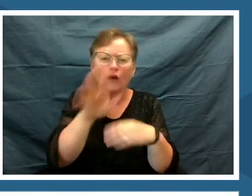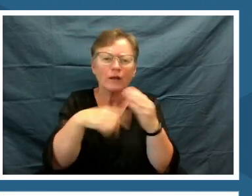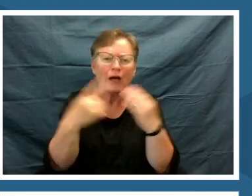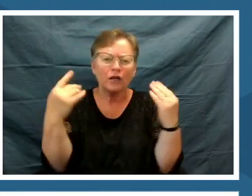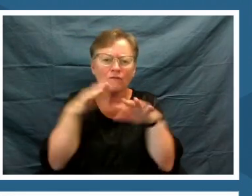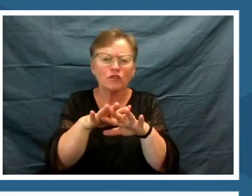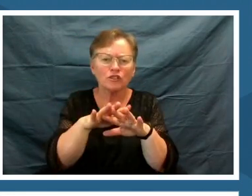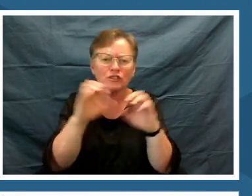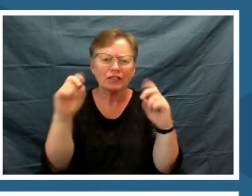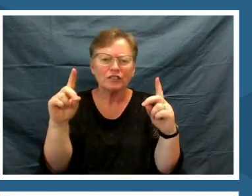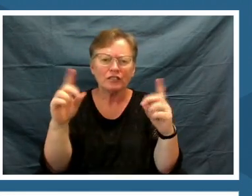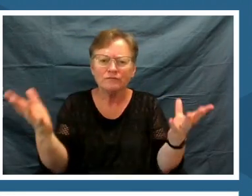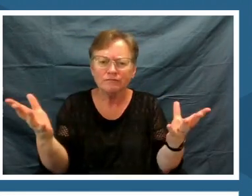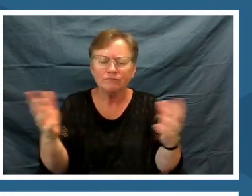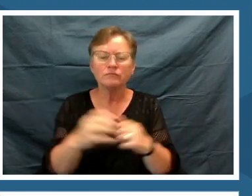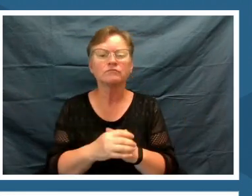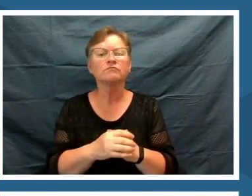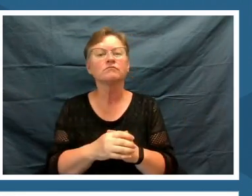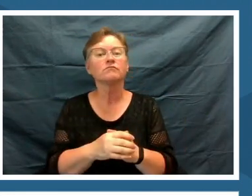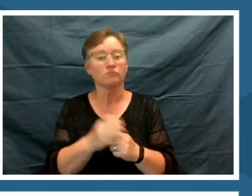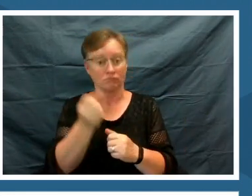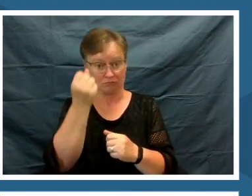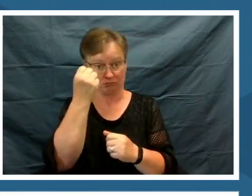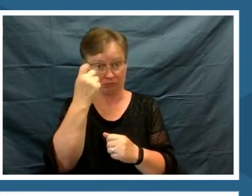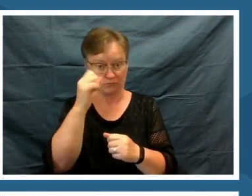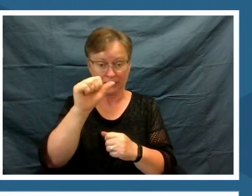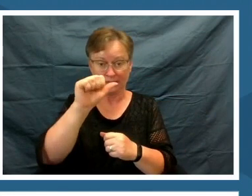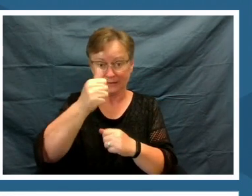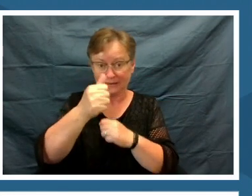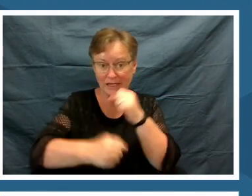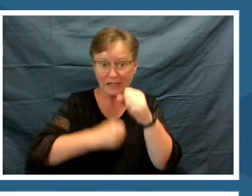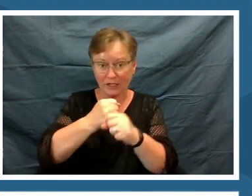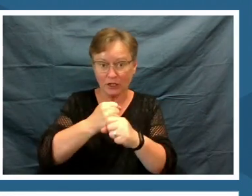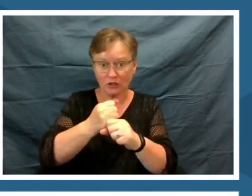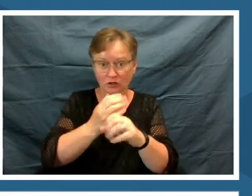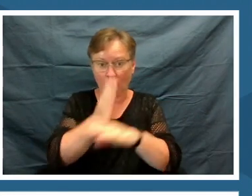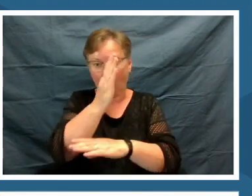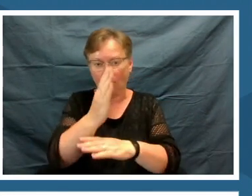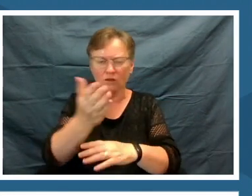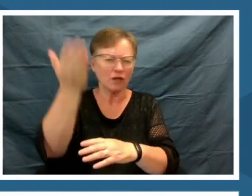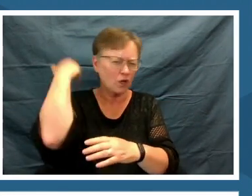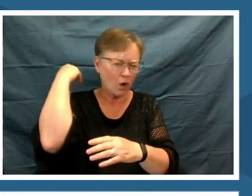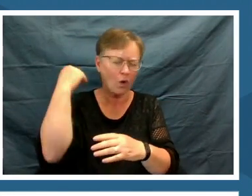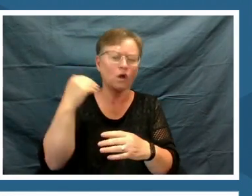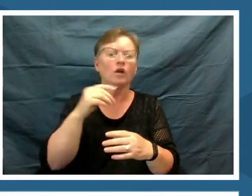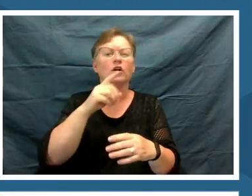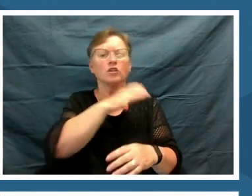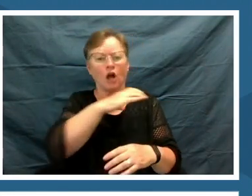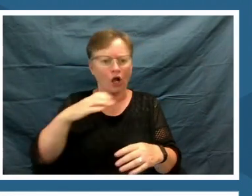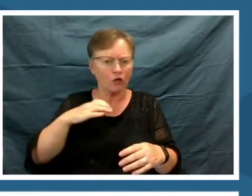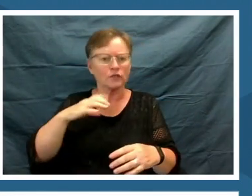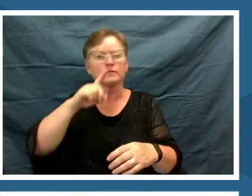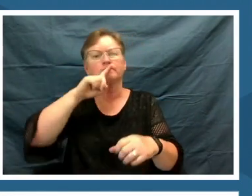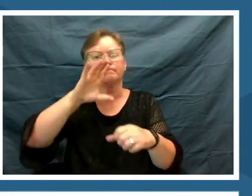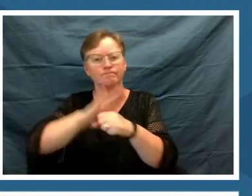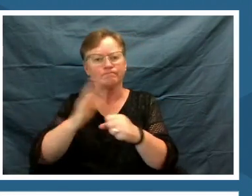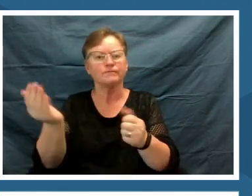decade ago congress released the 2010 competes reauthorization act in an